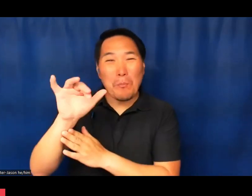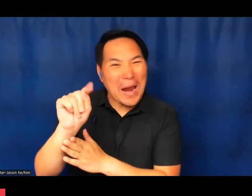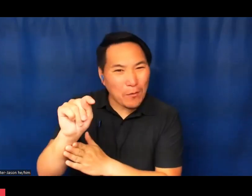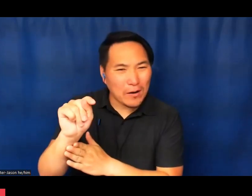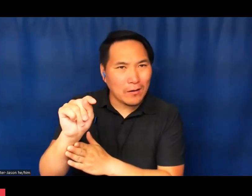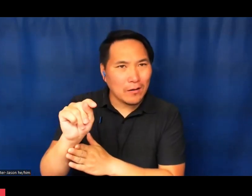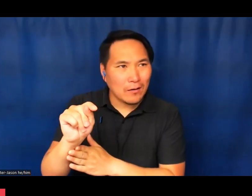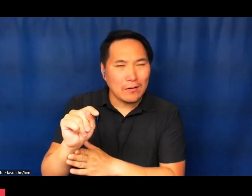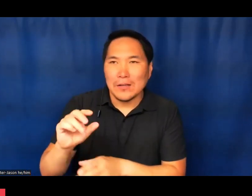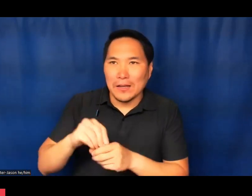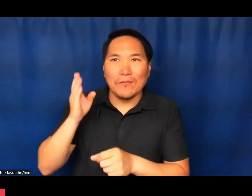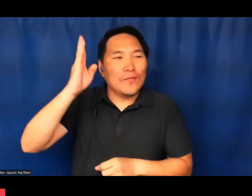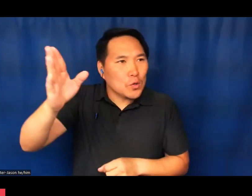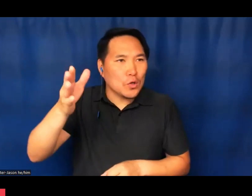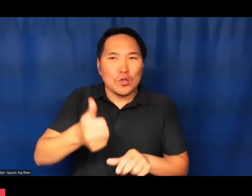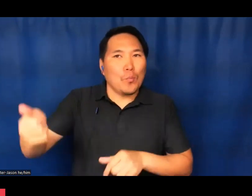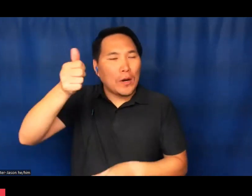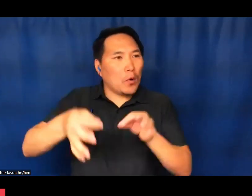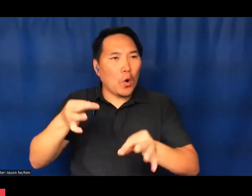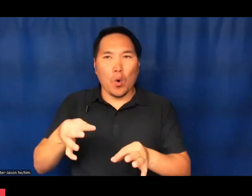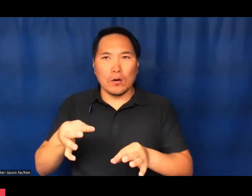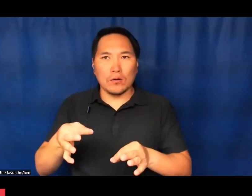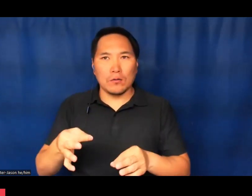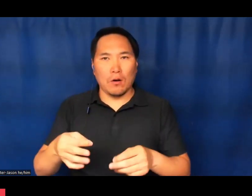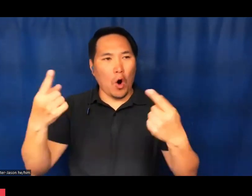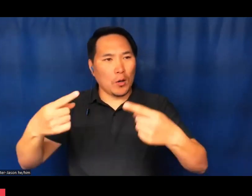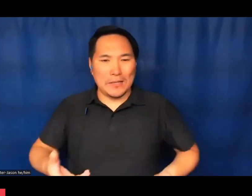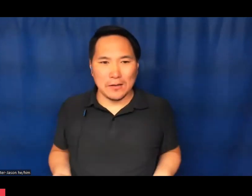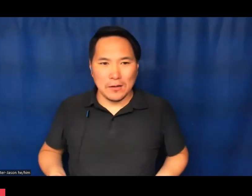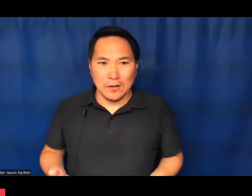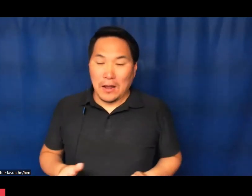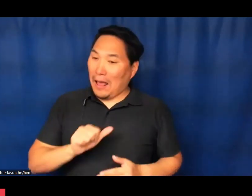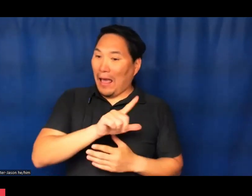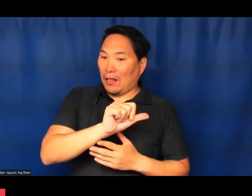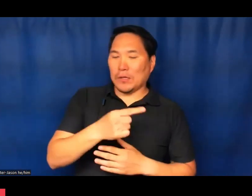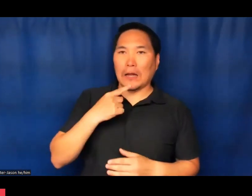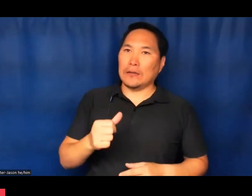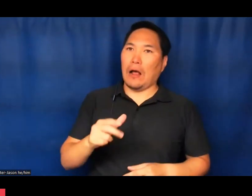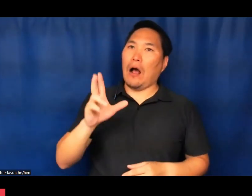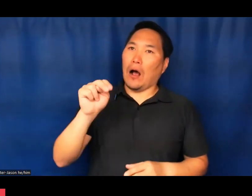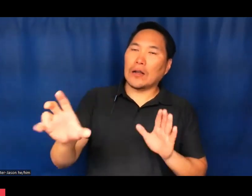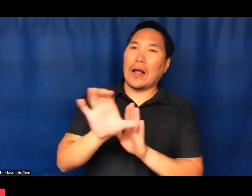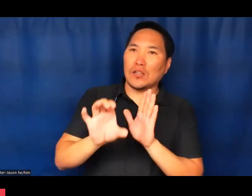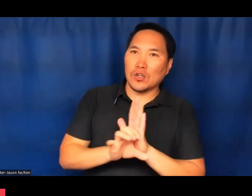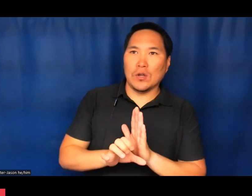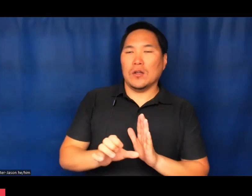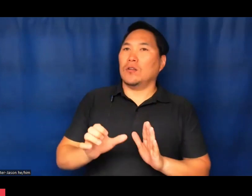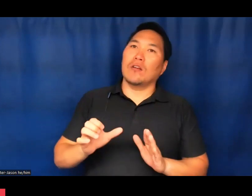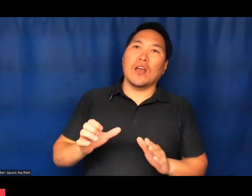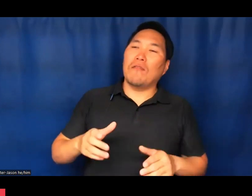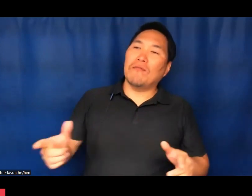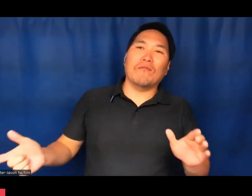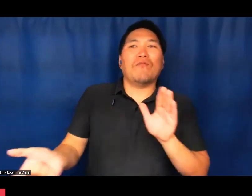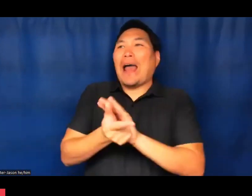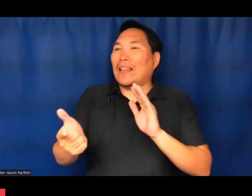Again, Alabama, State of Alabama made its argument that it's unconstitutional to look